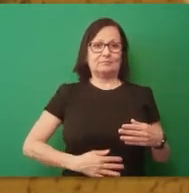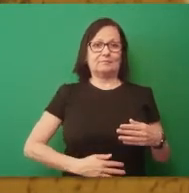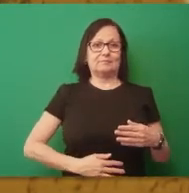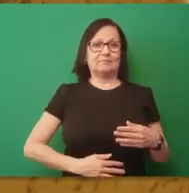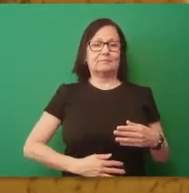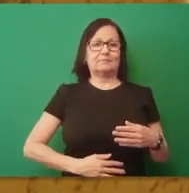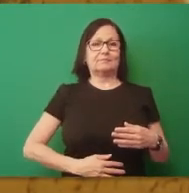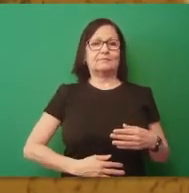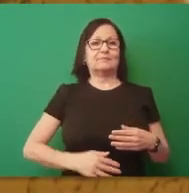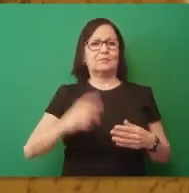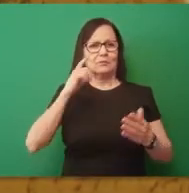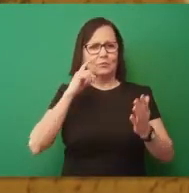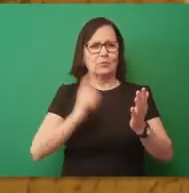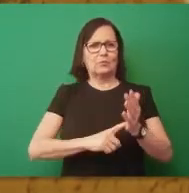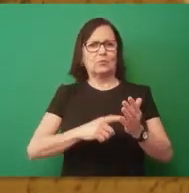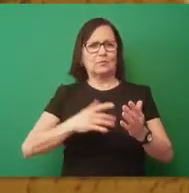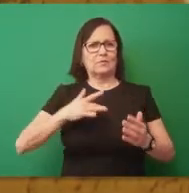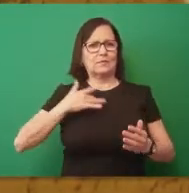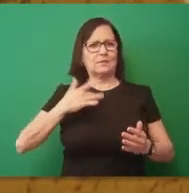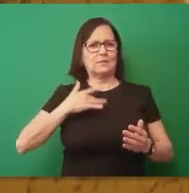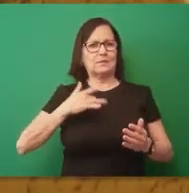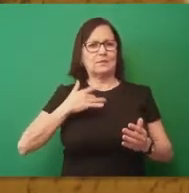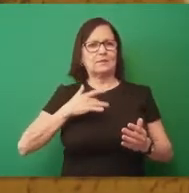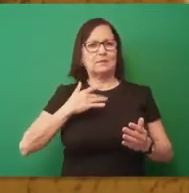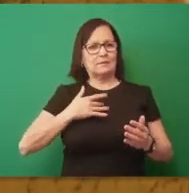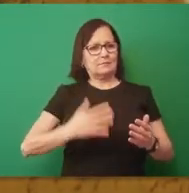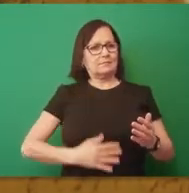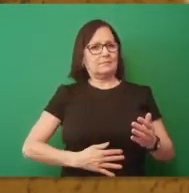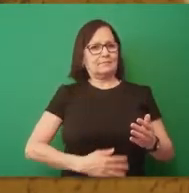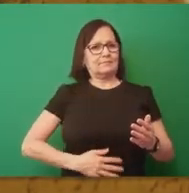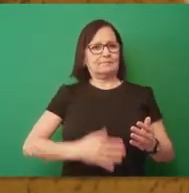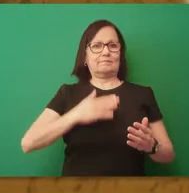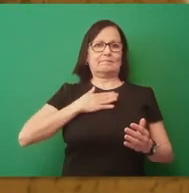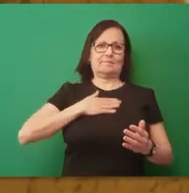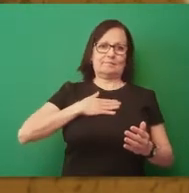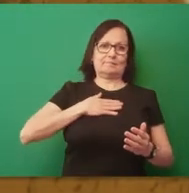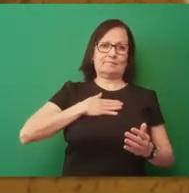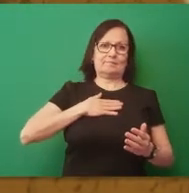Noticing any sensations in the belly or the chest.